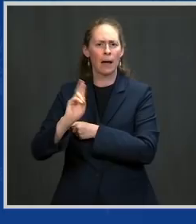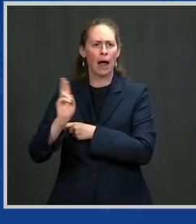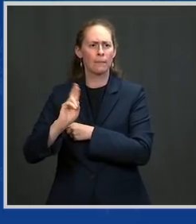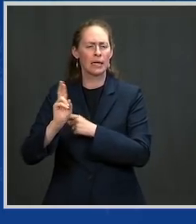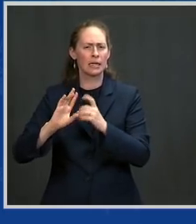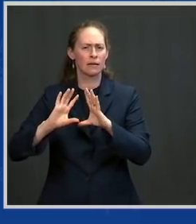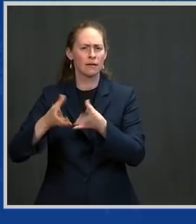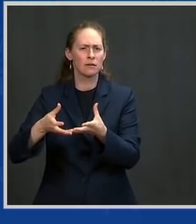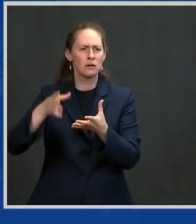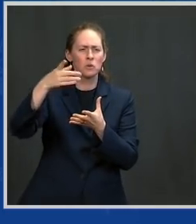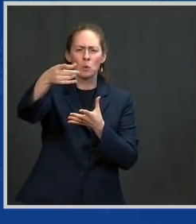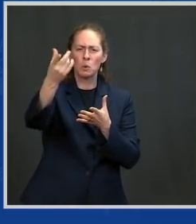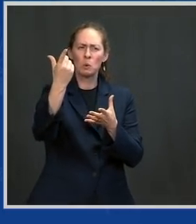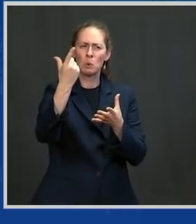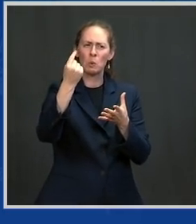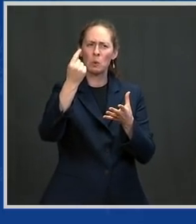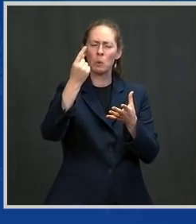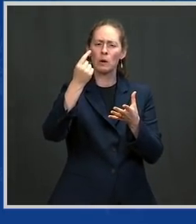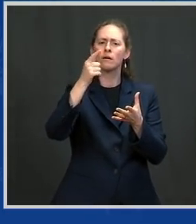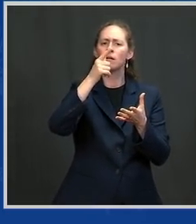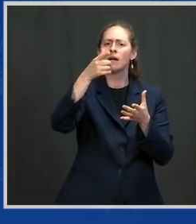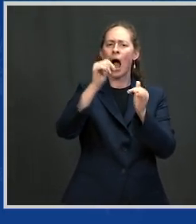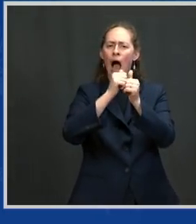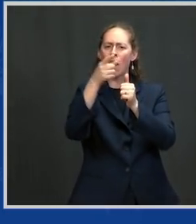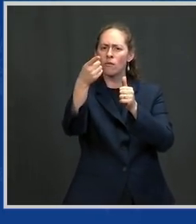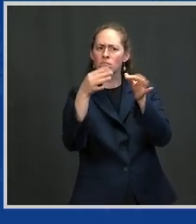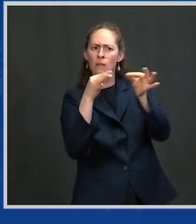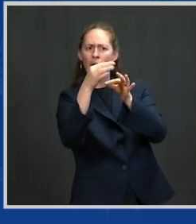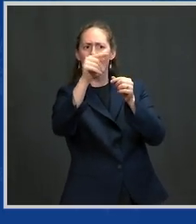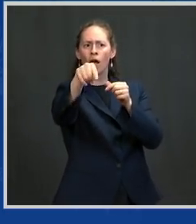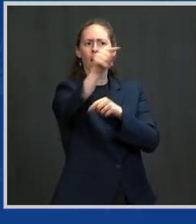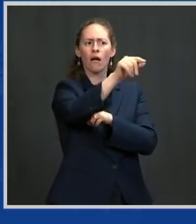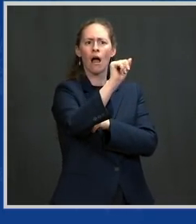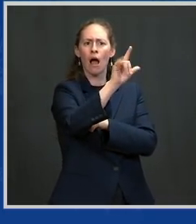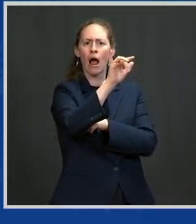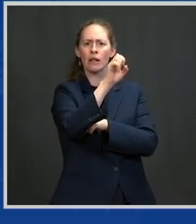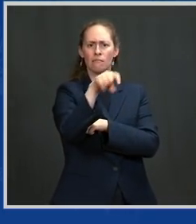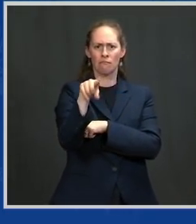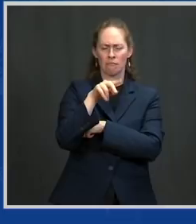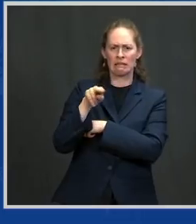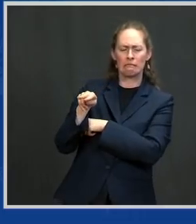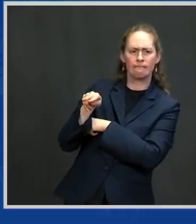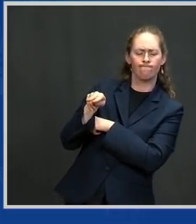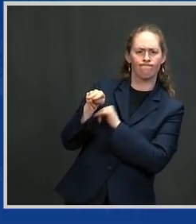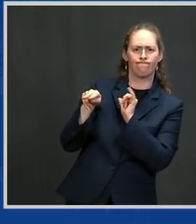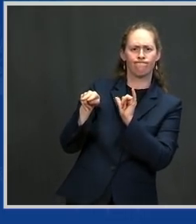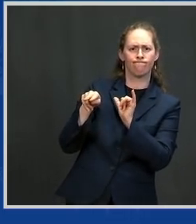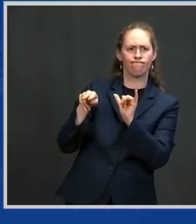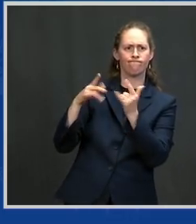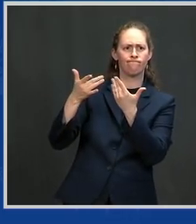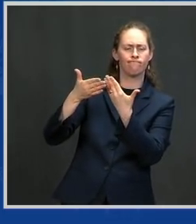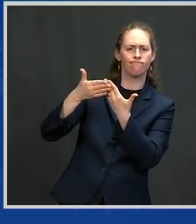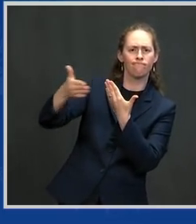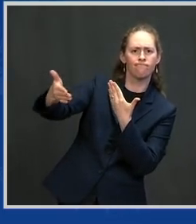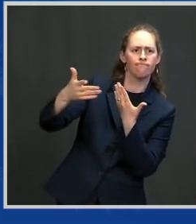Allies, what have you been saying to them at these meetings about how the next President of the United States can keep any promises you make?